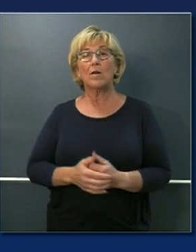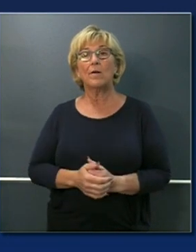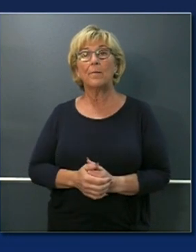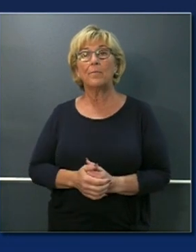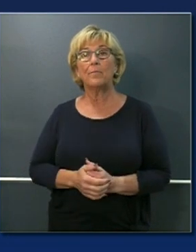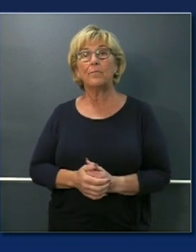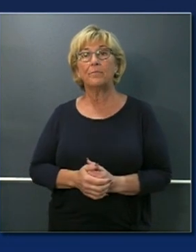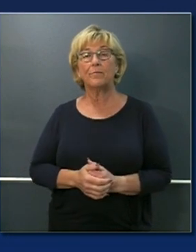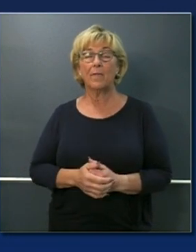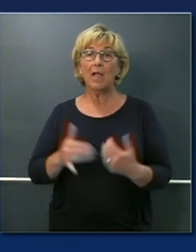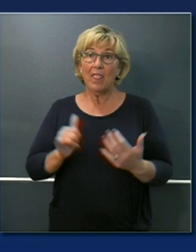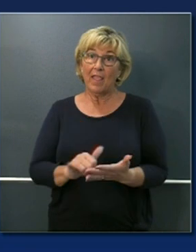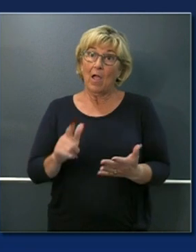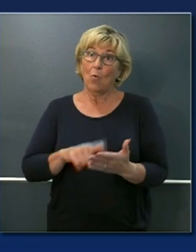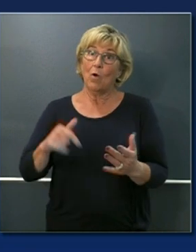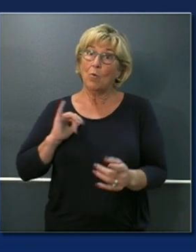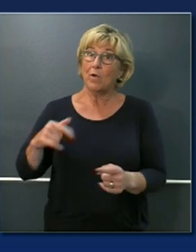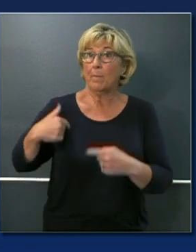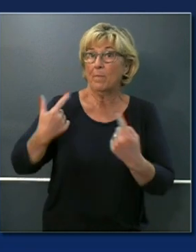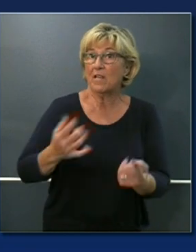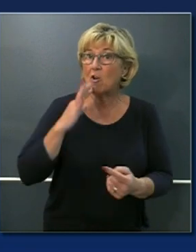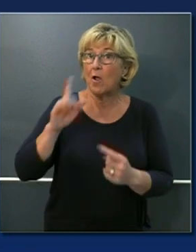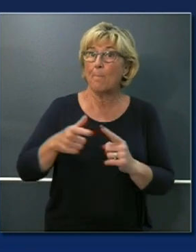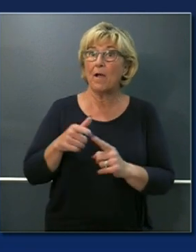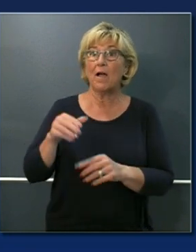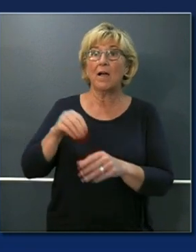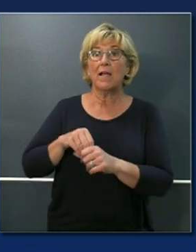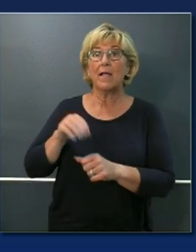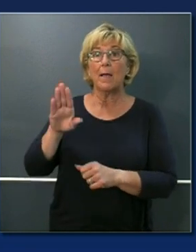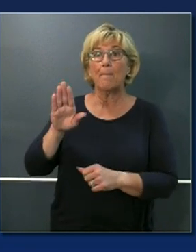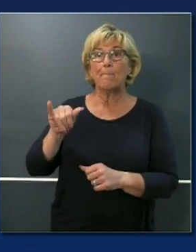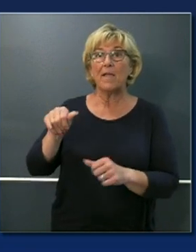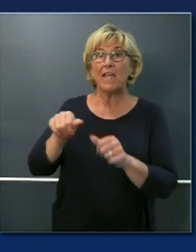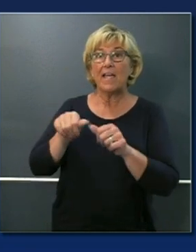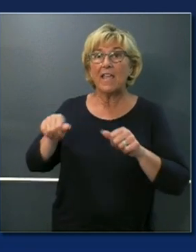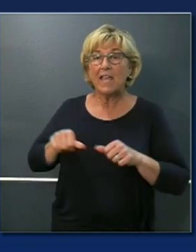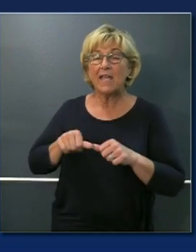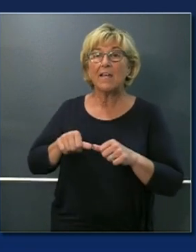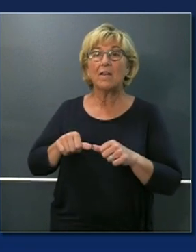DURING STAGE 2 COUNTIES CAN CHOOSE TO RELAX STRICTER